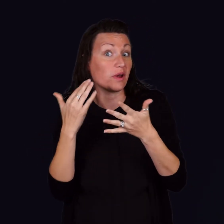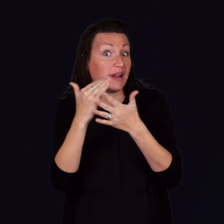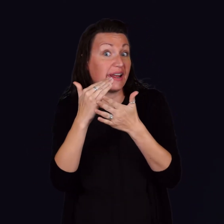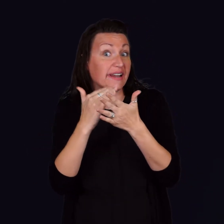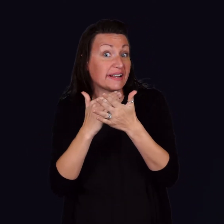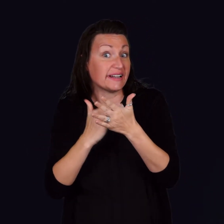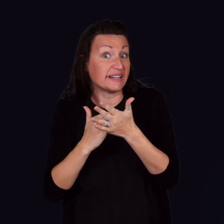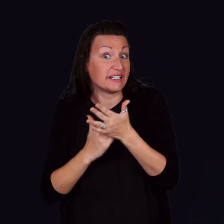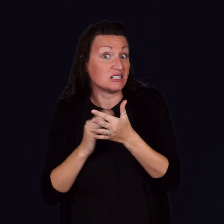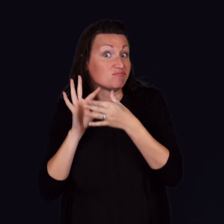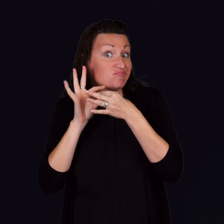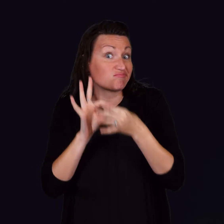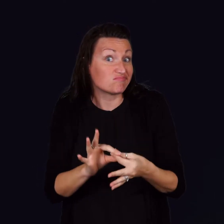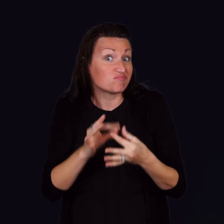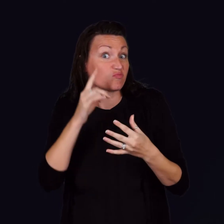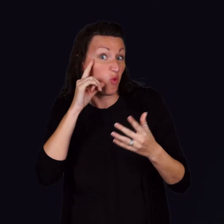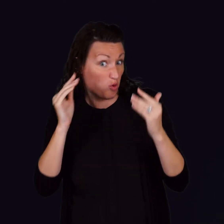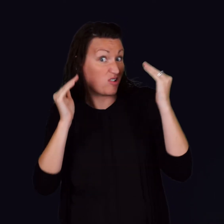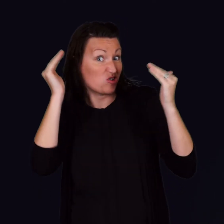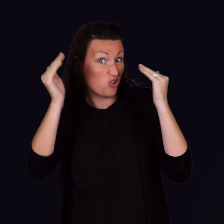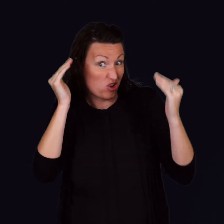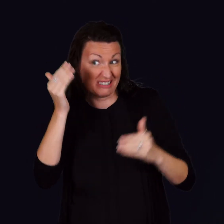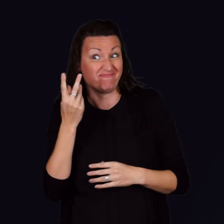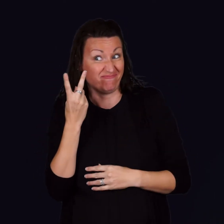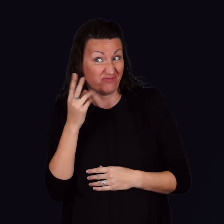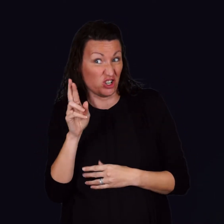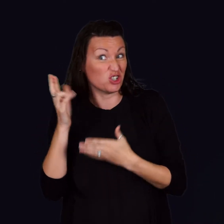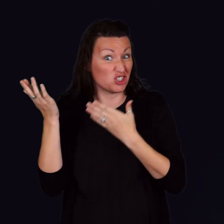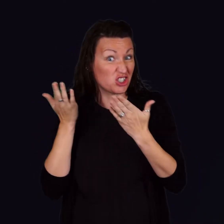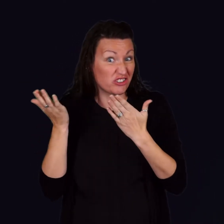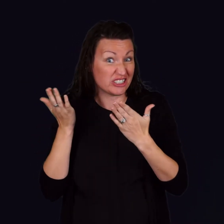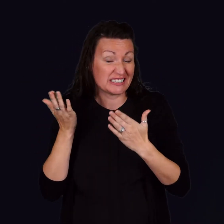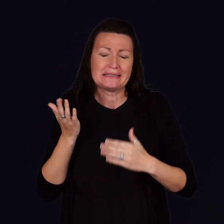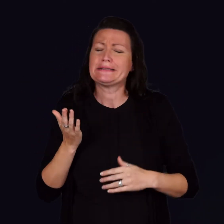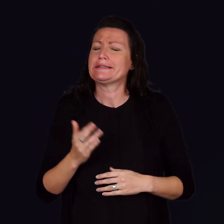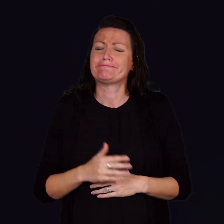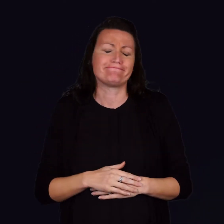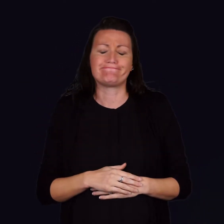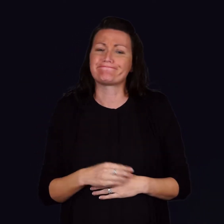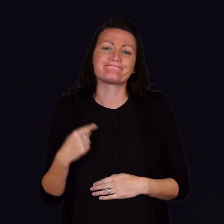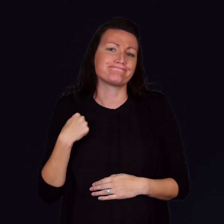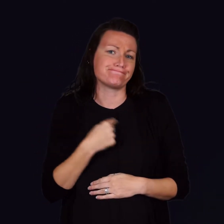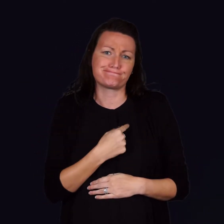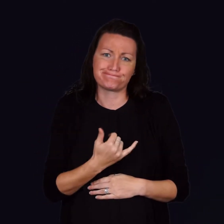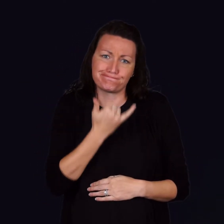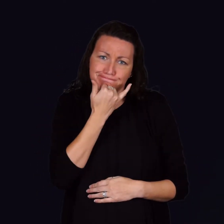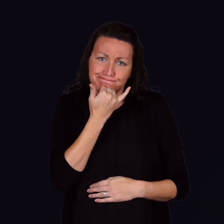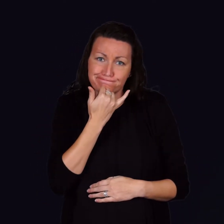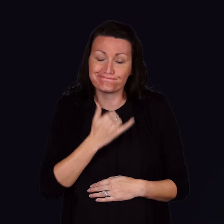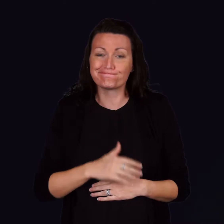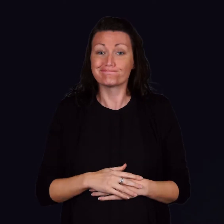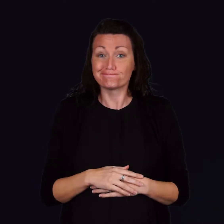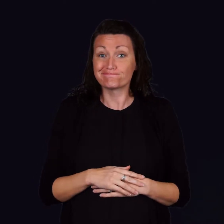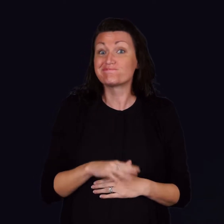all waiting lists for adults for VRS services. We were mistaken.